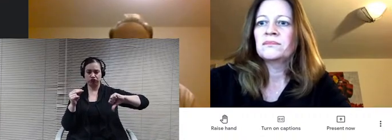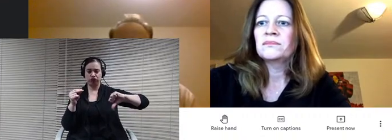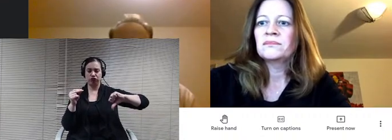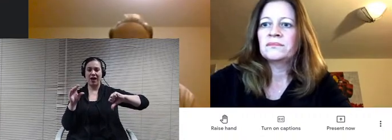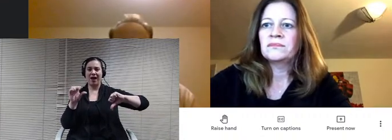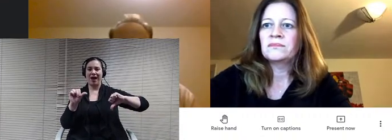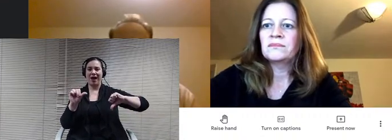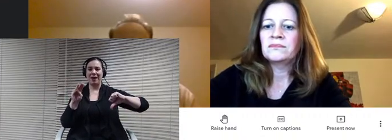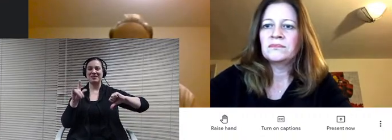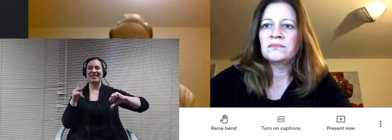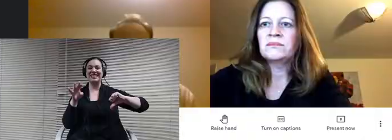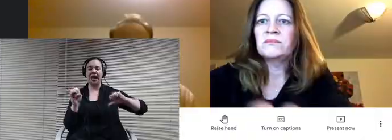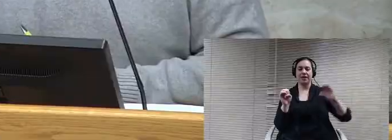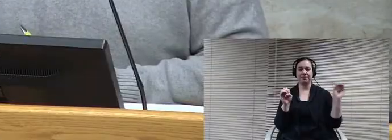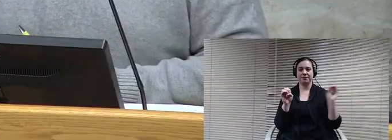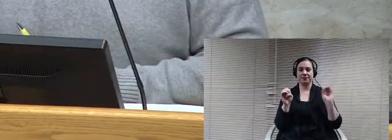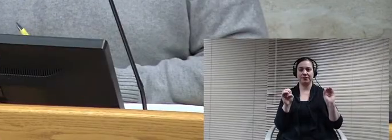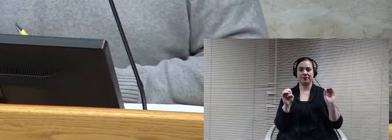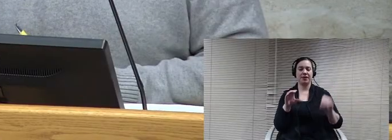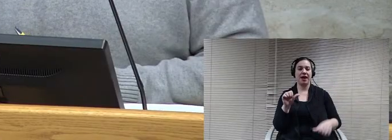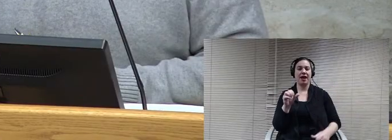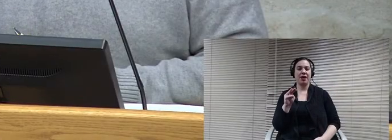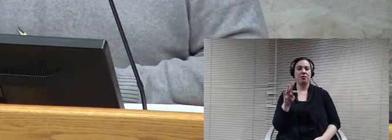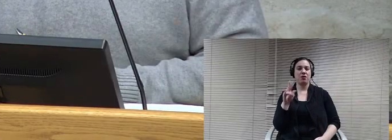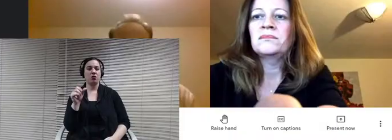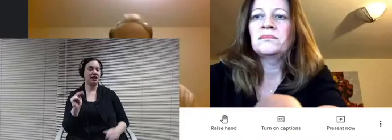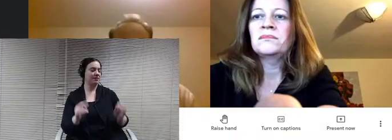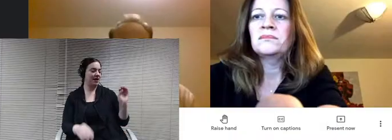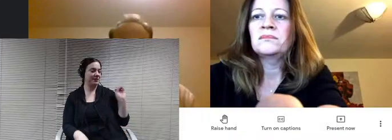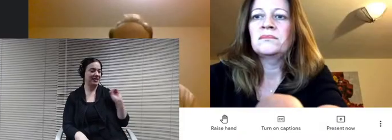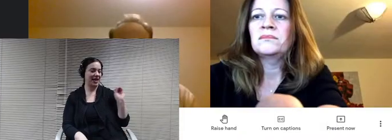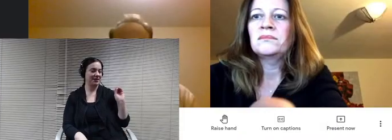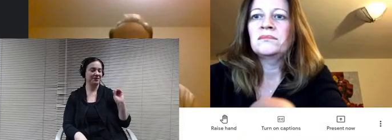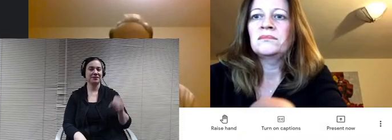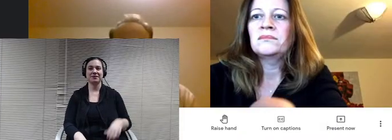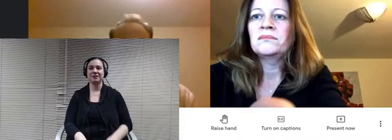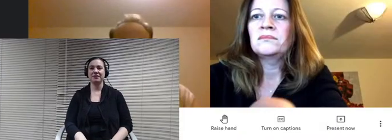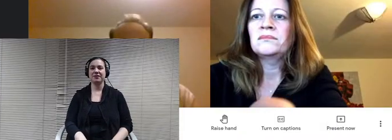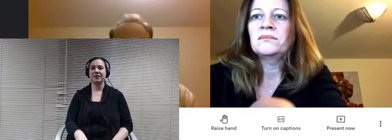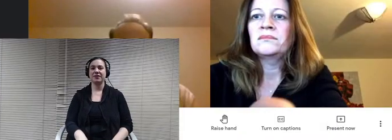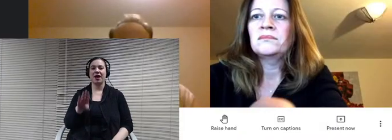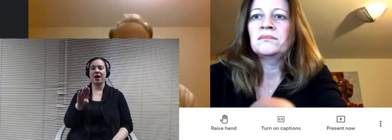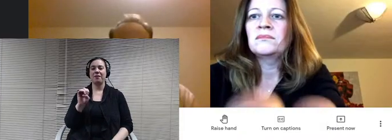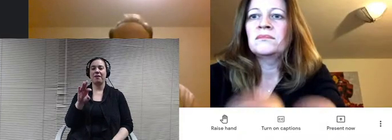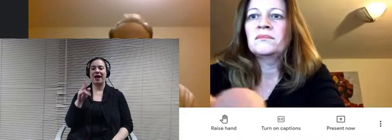and. I have standing board Member Becker. Hi board member